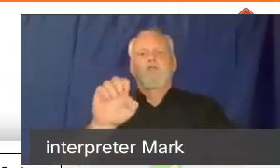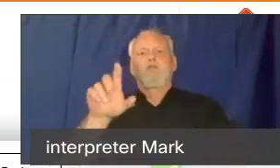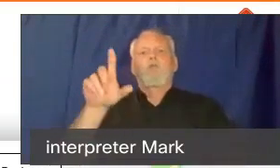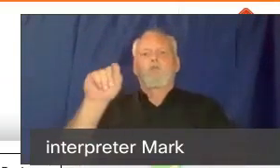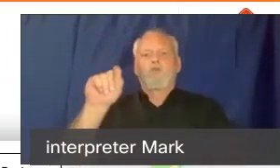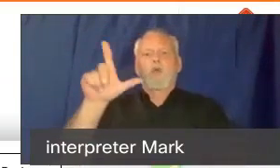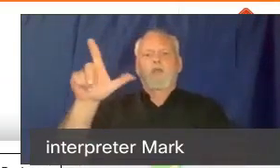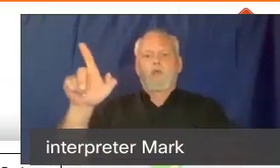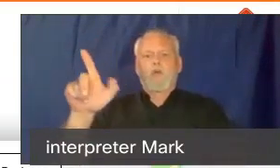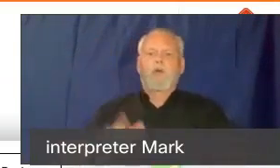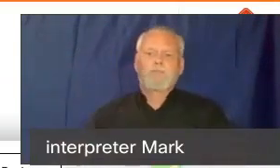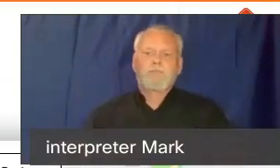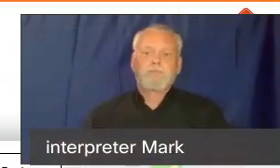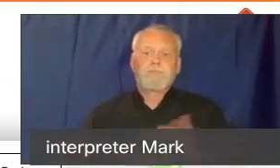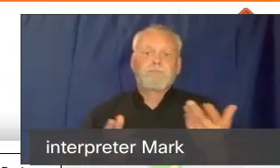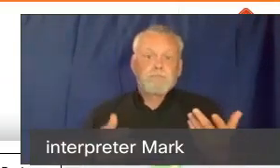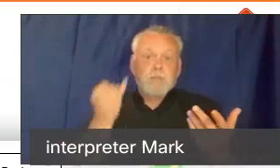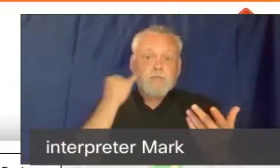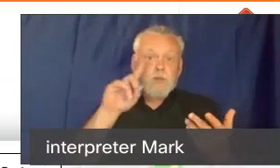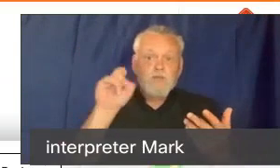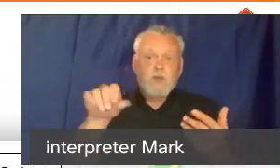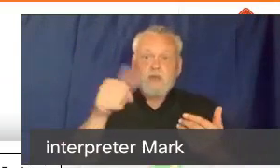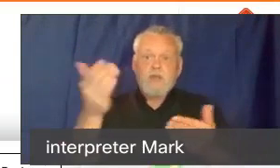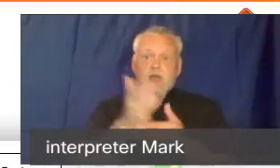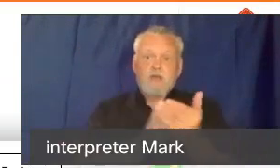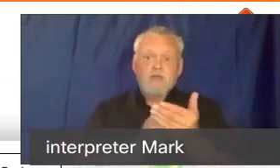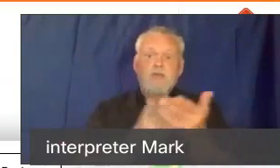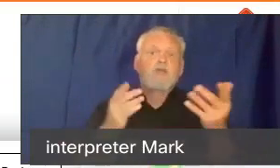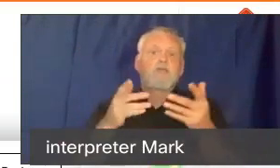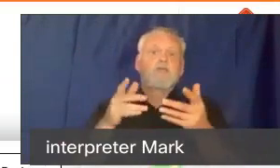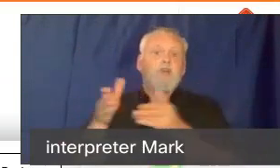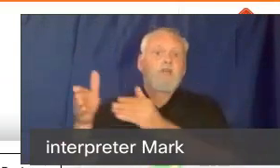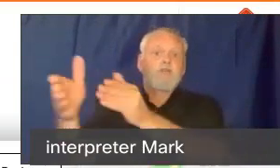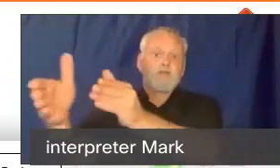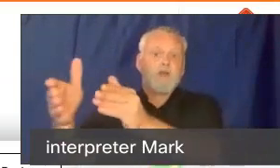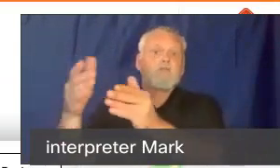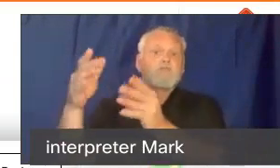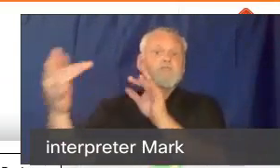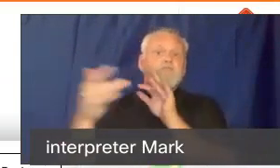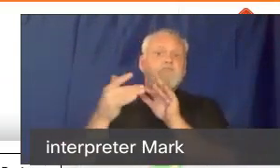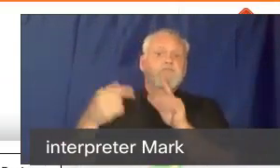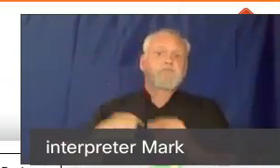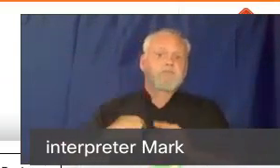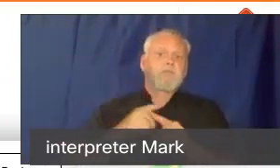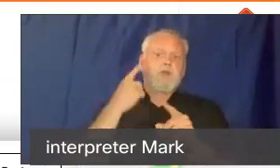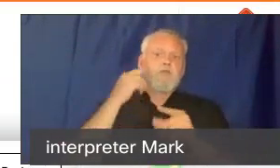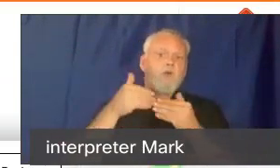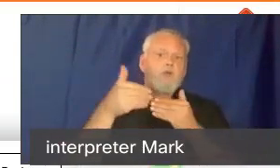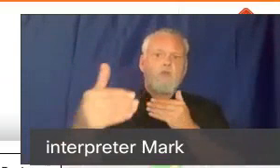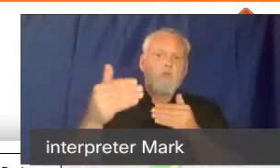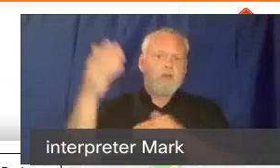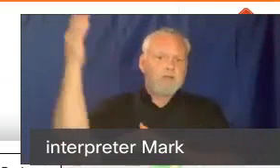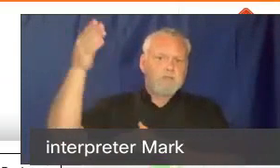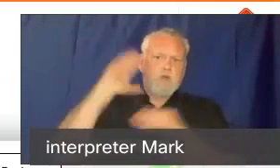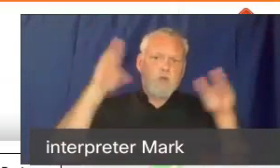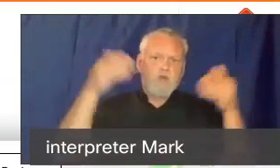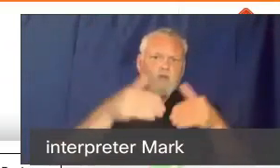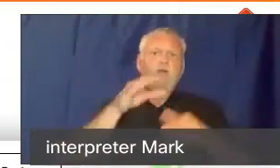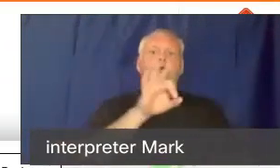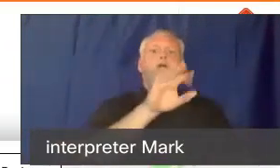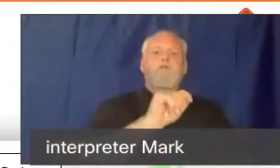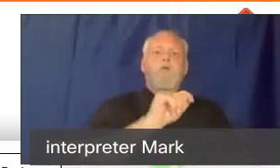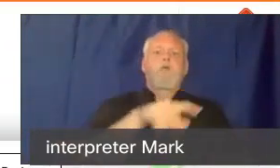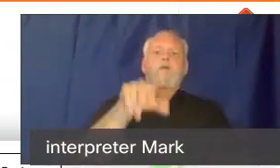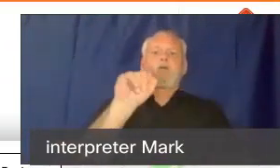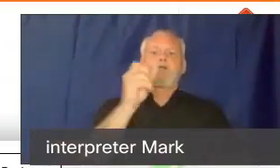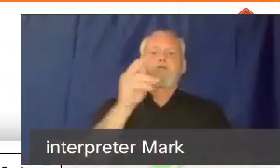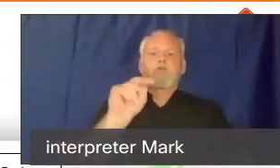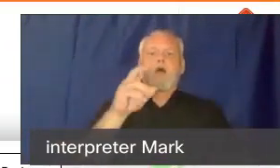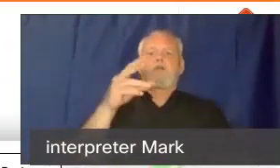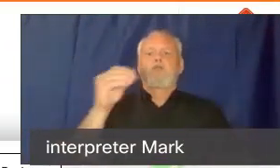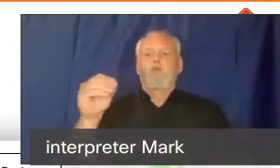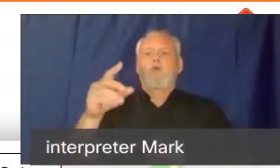So, again, if you have any questions on the other sections of the trail feel free to contact me, but for the rest of the presentation, we'll focus on the 4th time to the comments section. And I'll turn it back over to Sam.